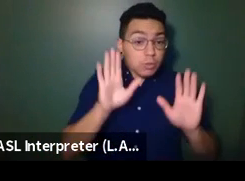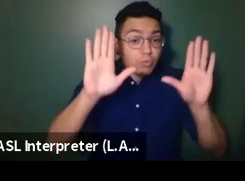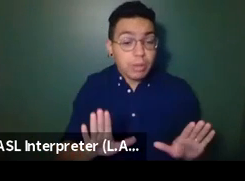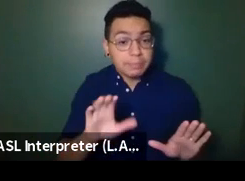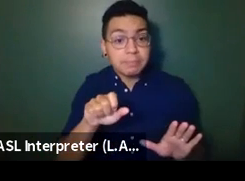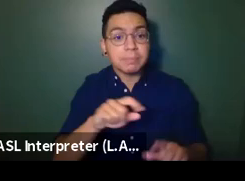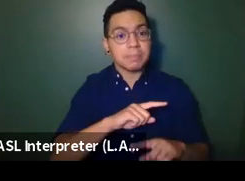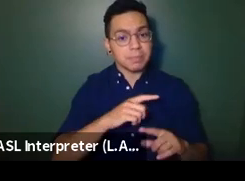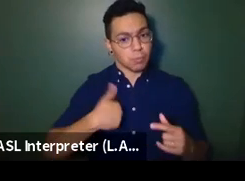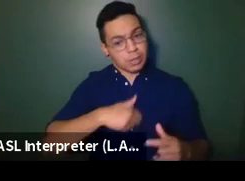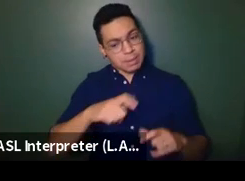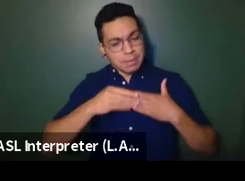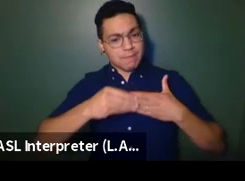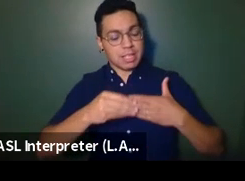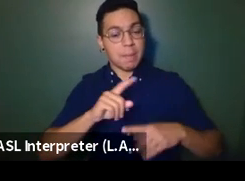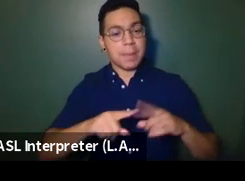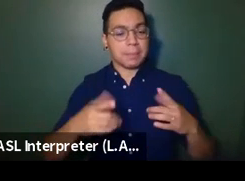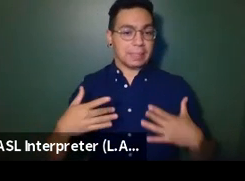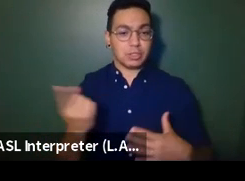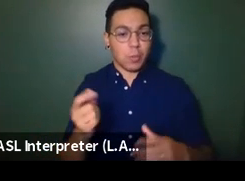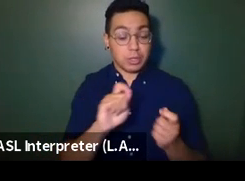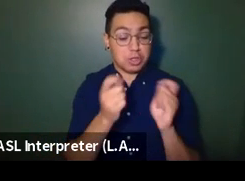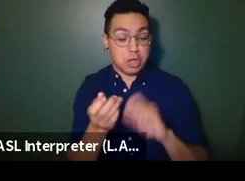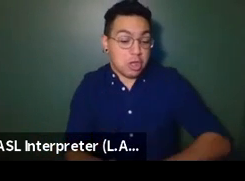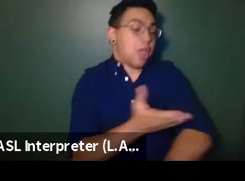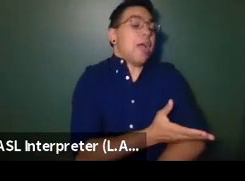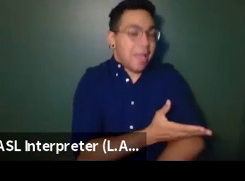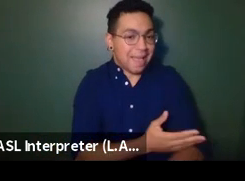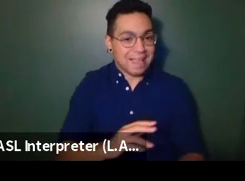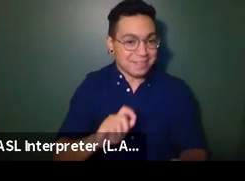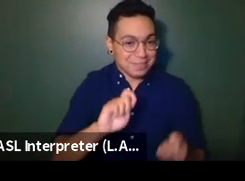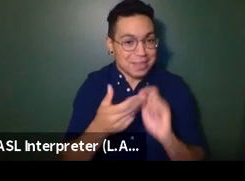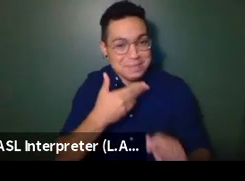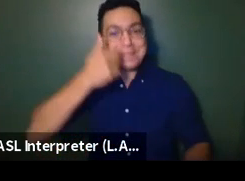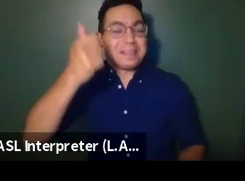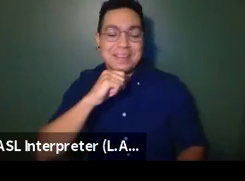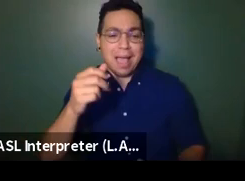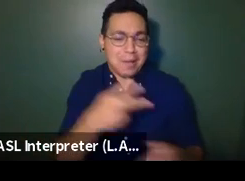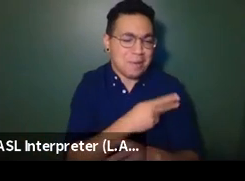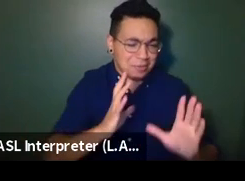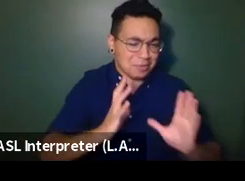Katherine Livick - ESD 112: but they always improve it. It's almost always a change for the better. So that's one of the things we have to be open and flexible about.